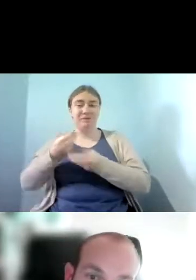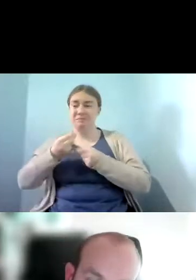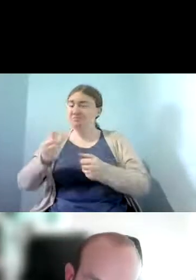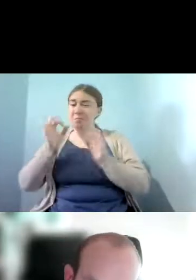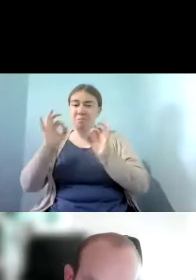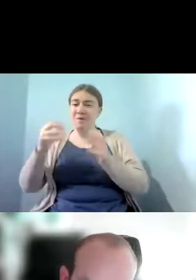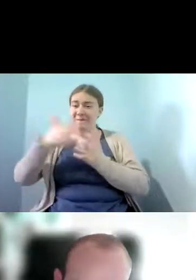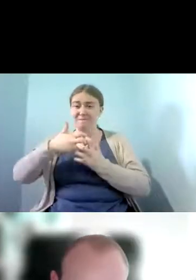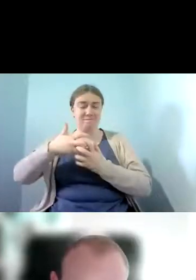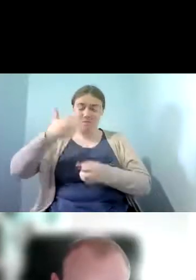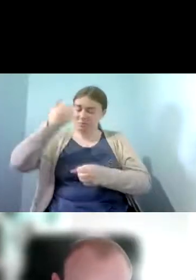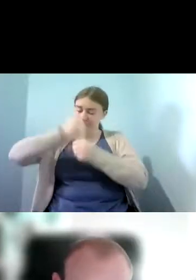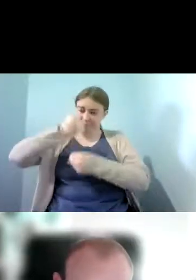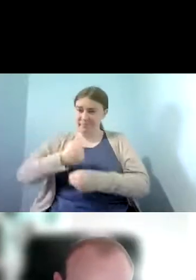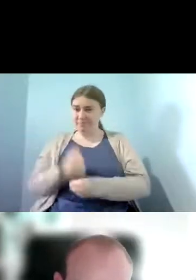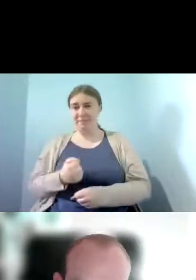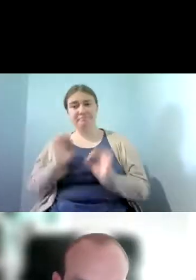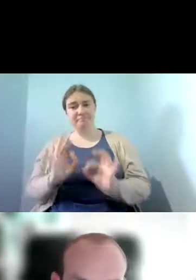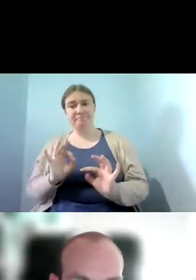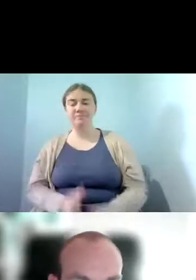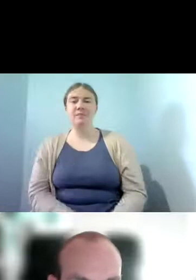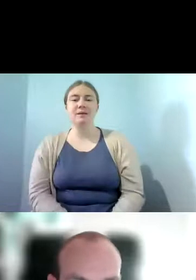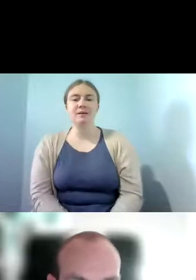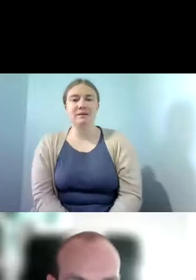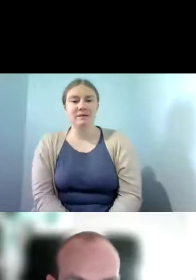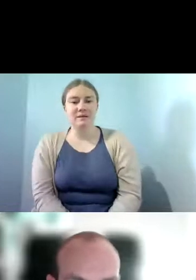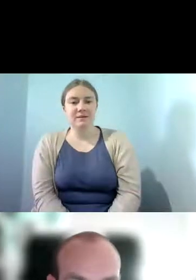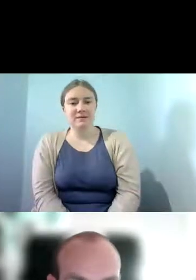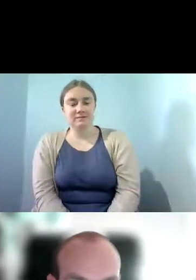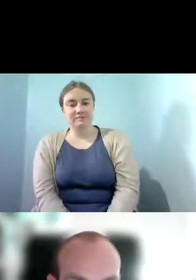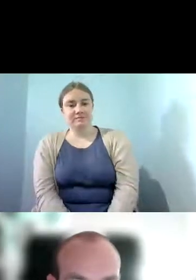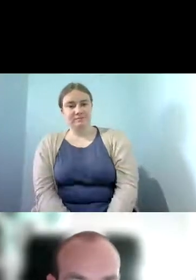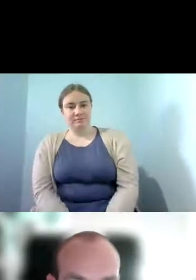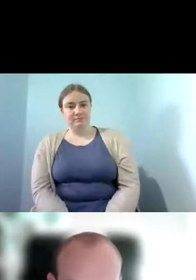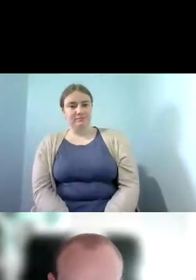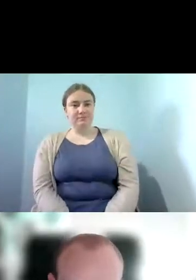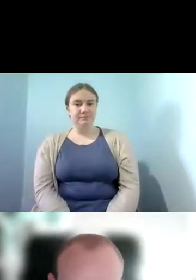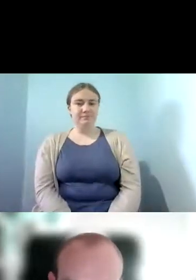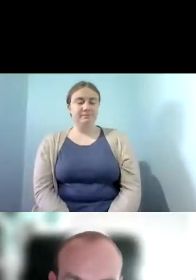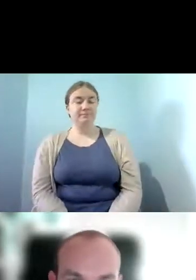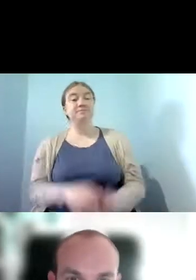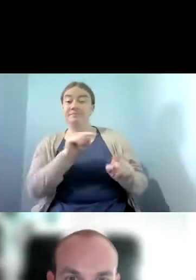we could get them into place the other problem we found with the the az piles was that the